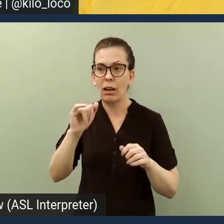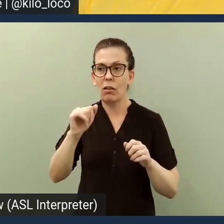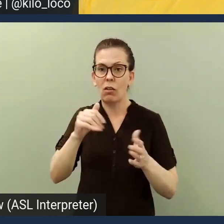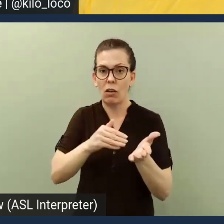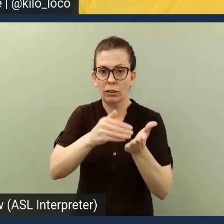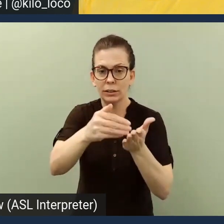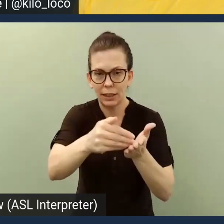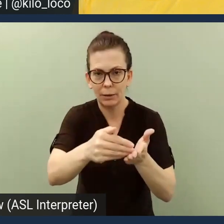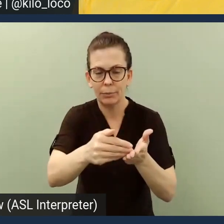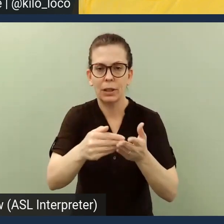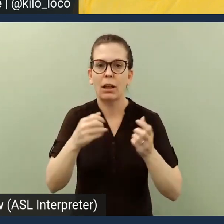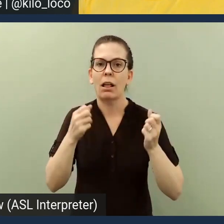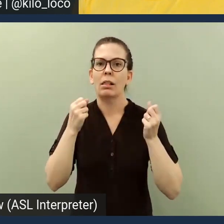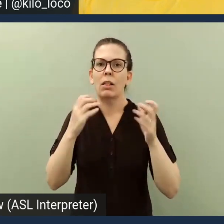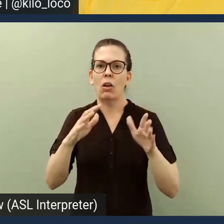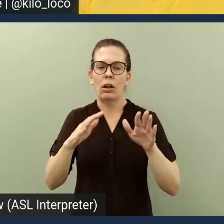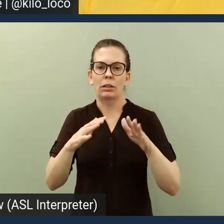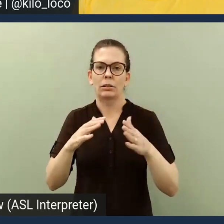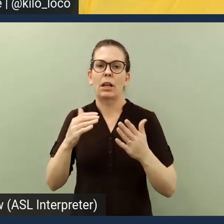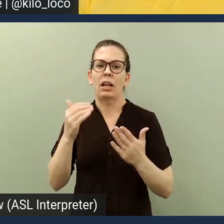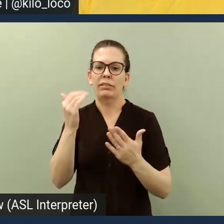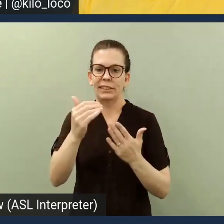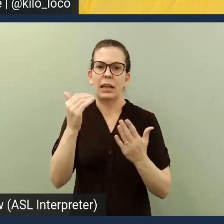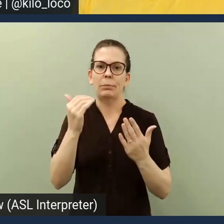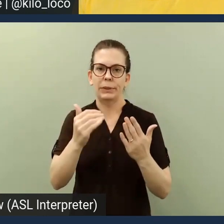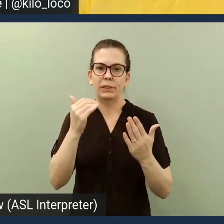that's a lot of steps that you're gonna need to keep running,